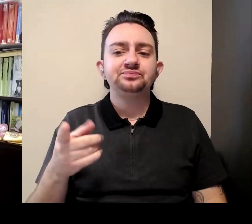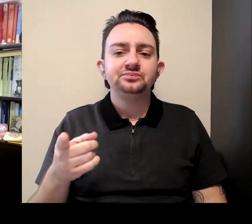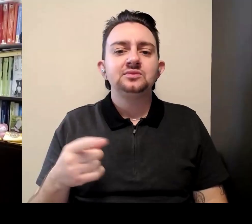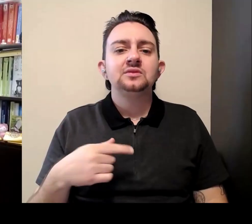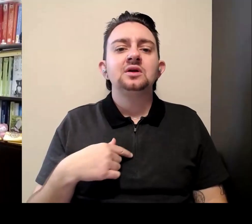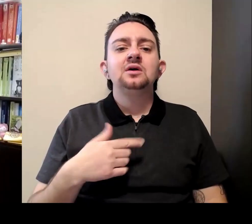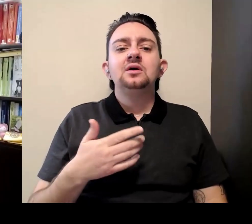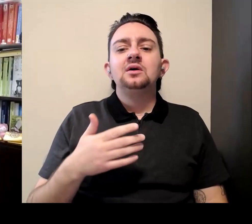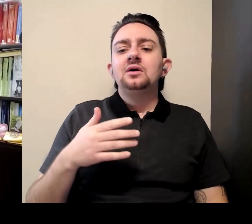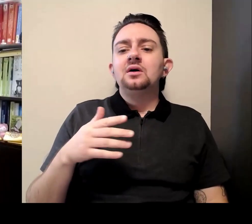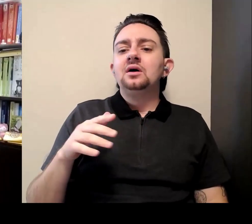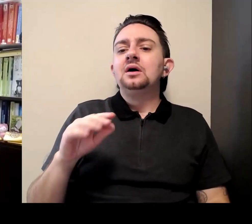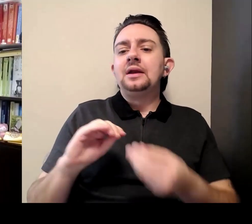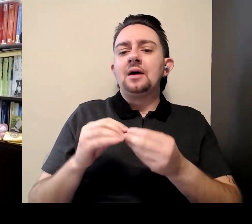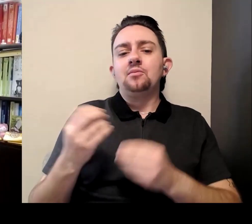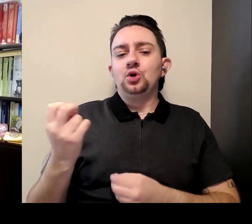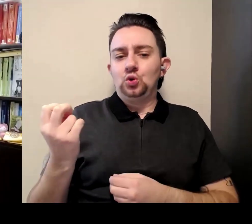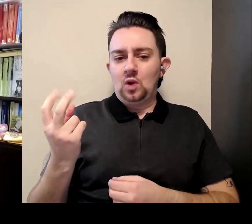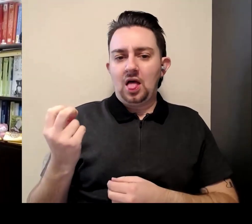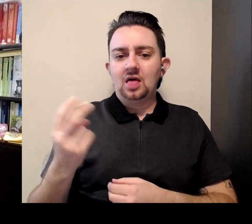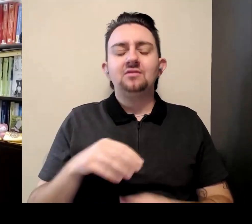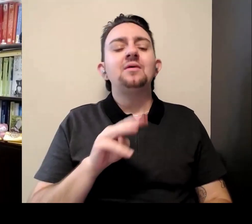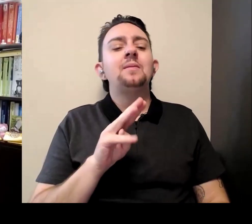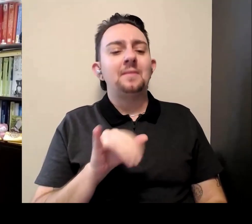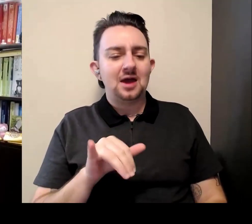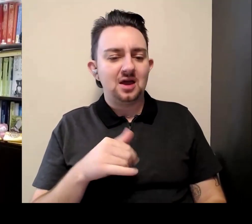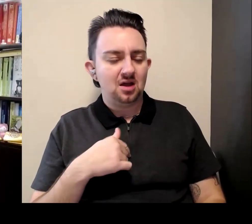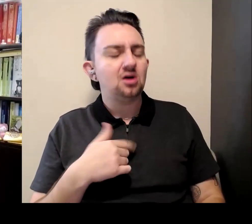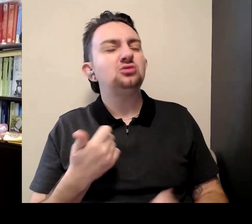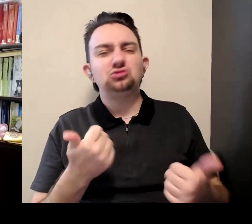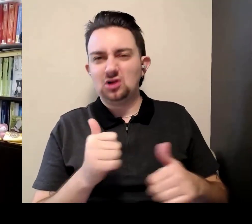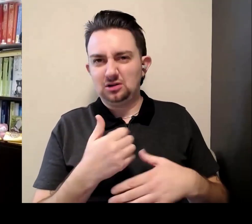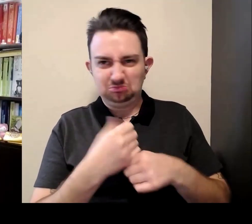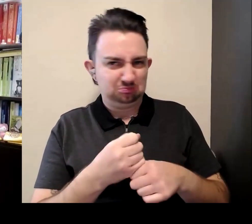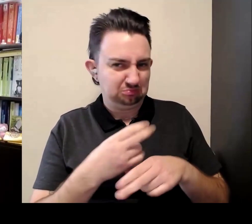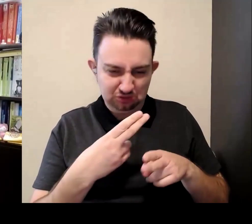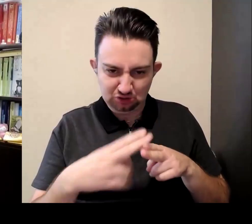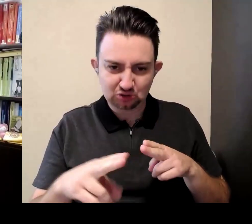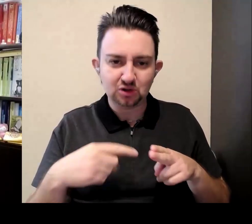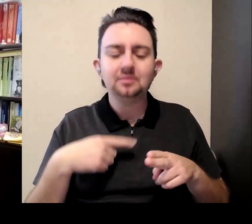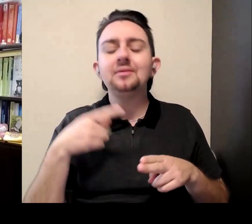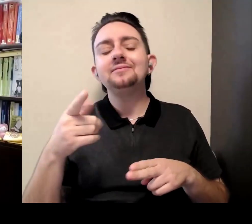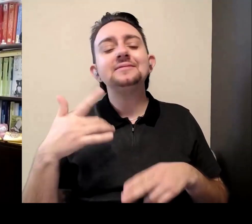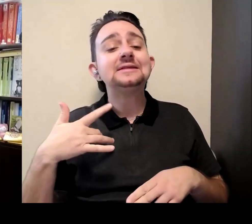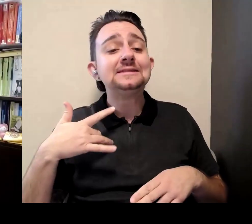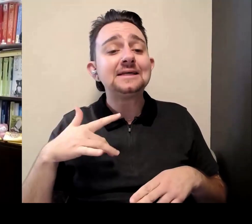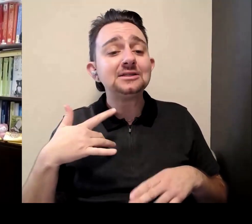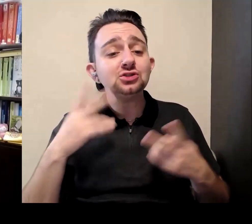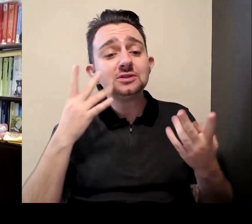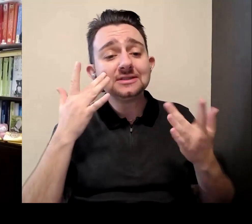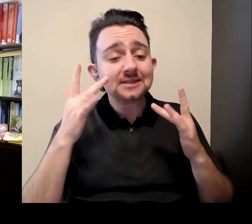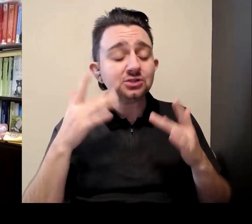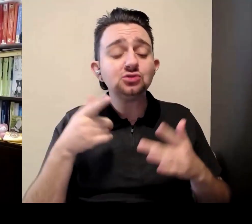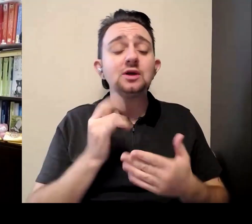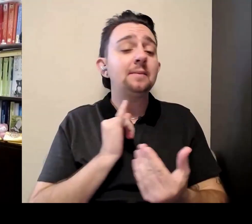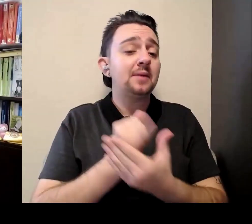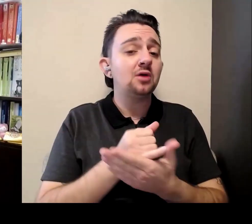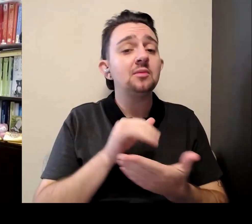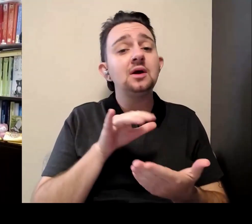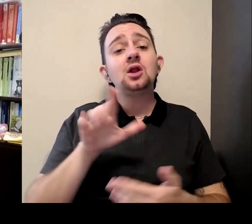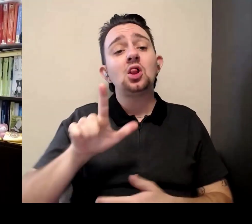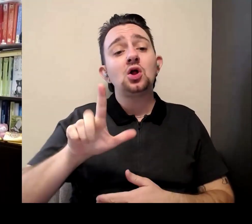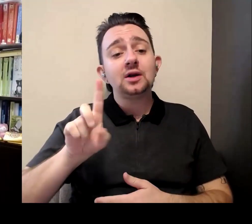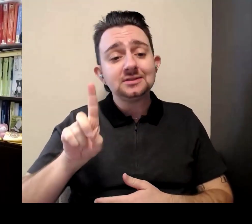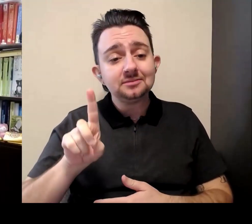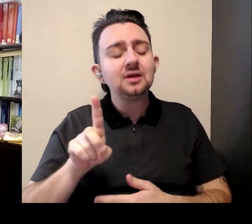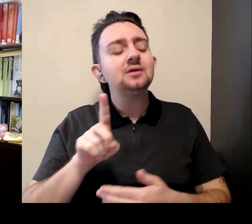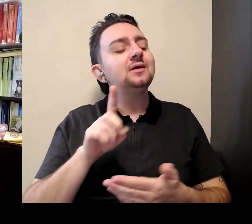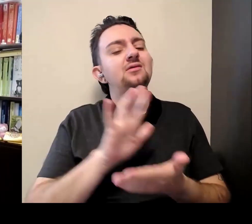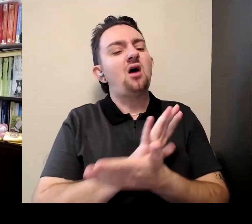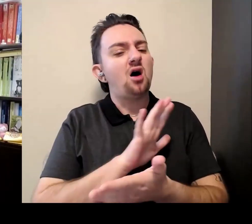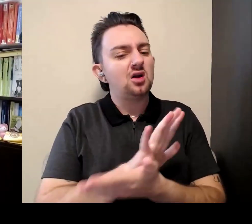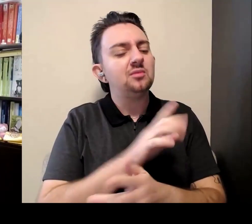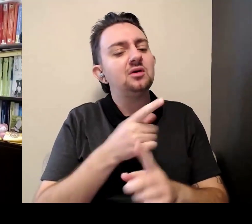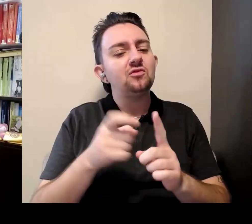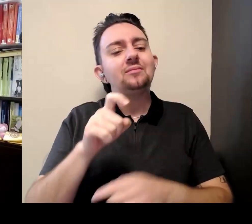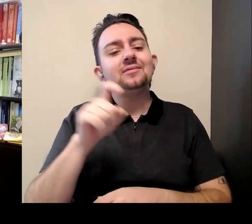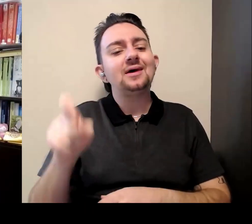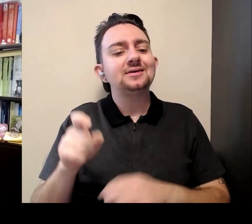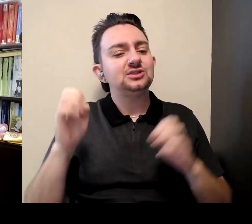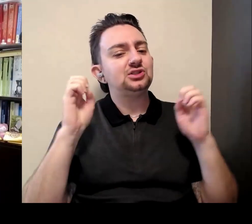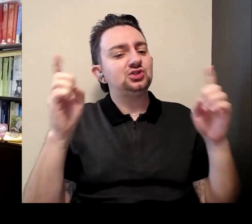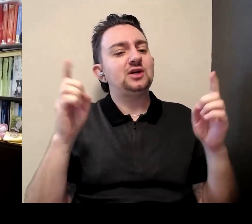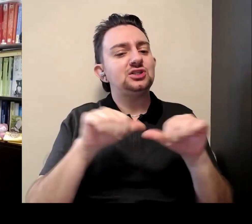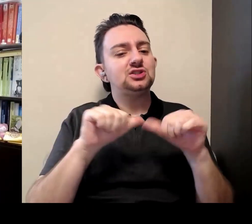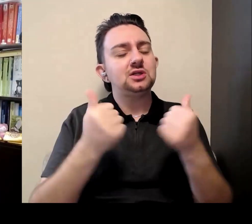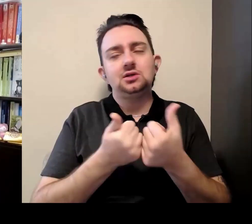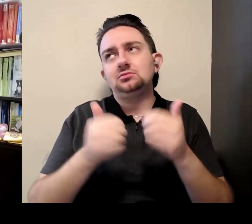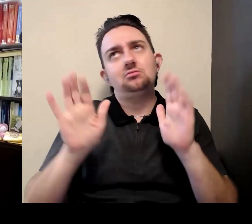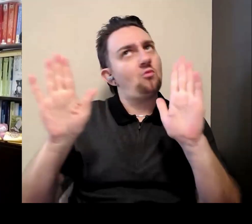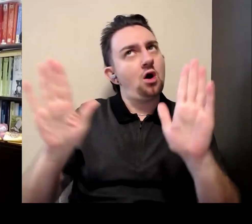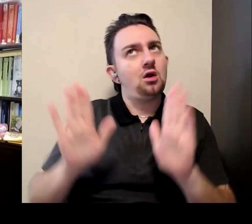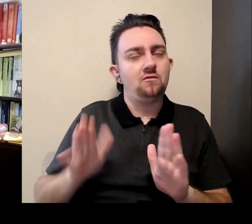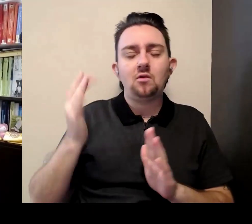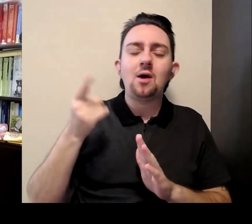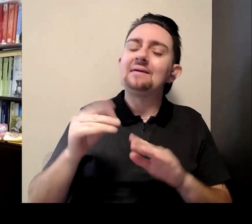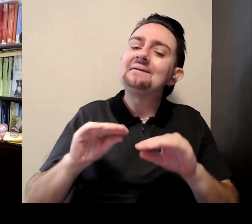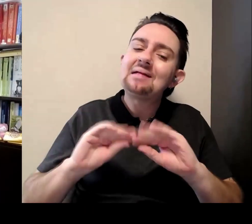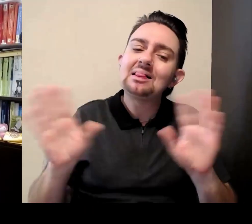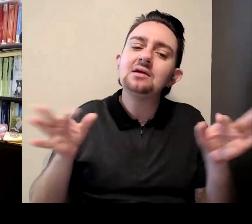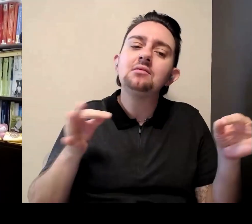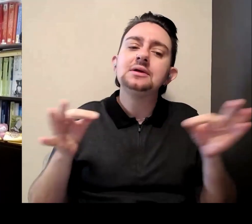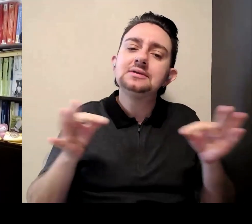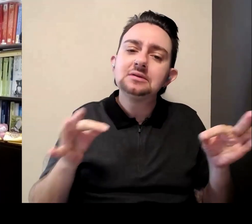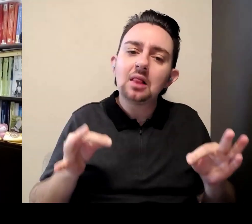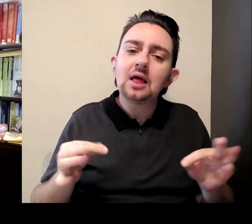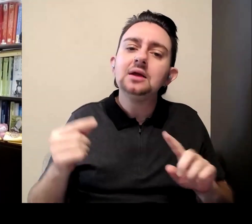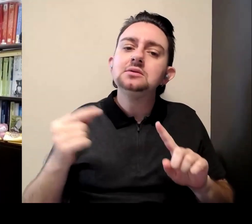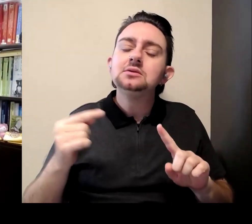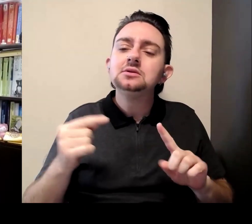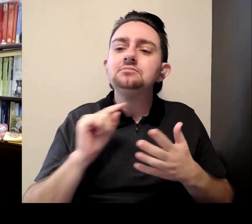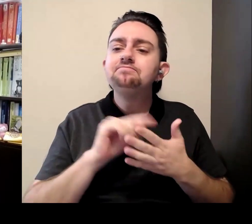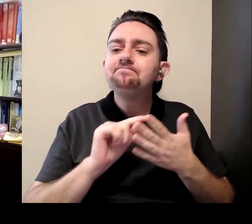Like Beth mentioned before, the sensory impairments and specific learning disabilities document from the Texas Education Agency is wonderful because it explicitly states that these can be co-occurring.